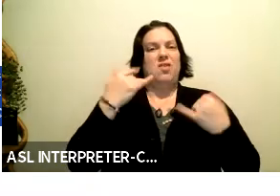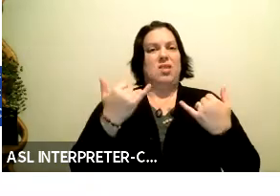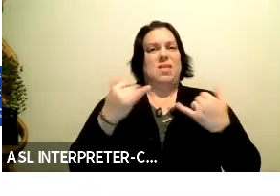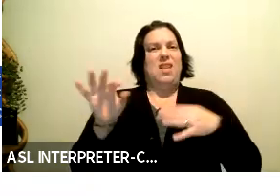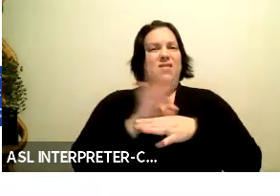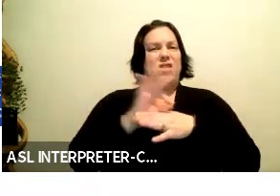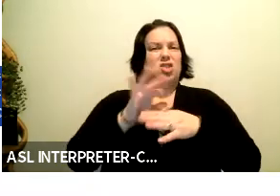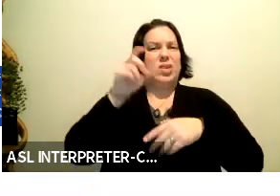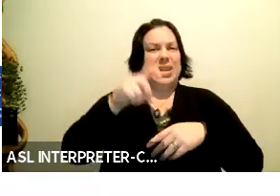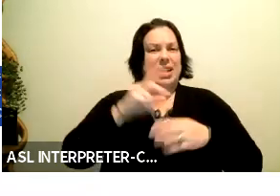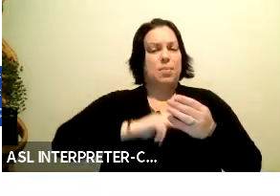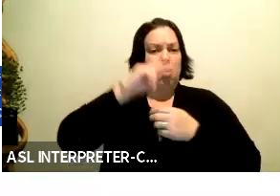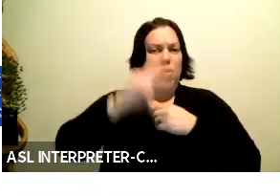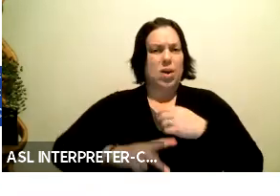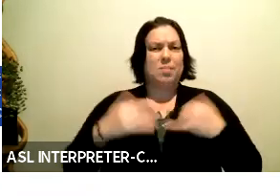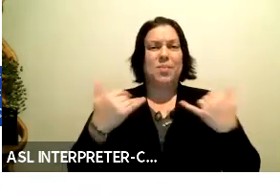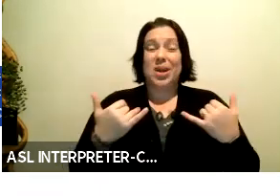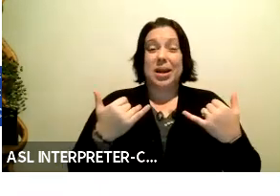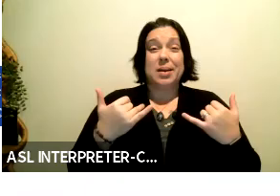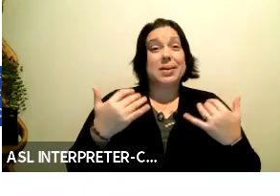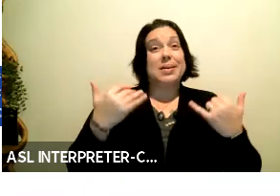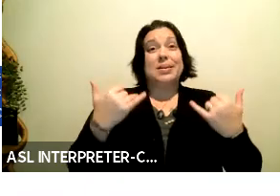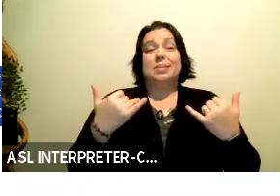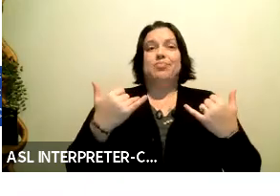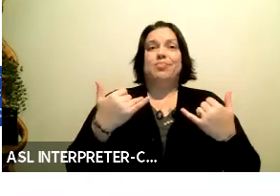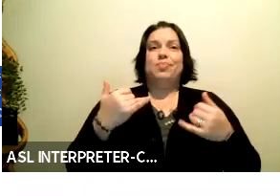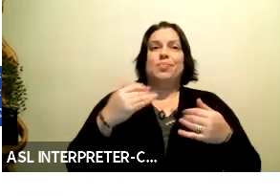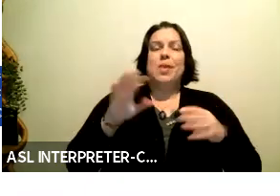functional needs is one of the current fault lines of effective emergency planning and